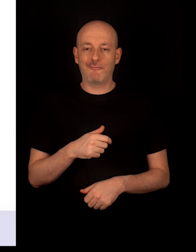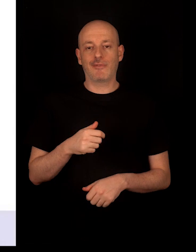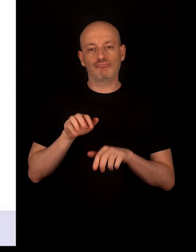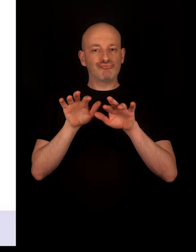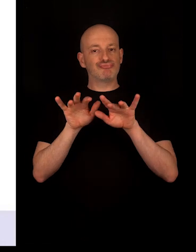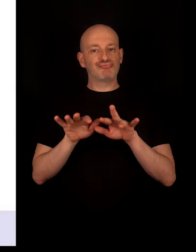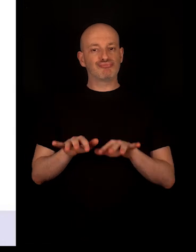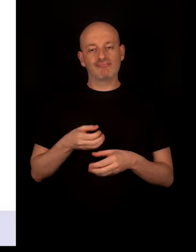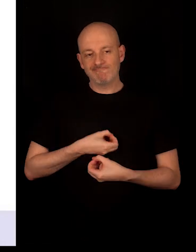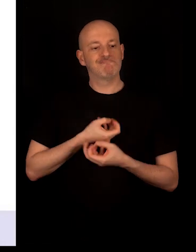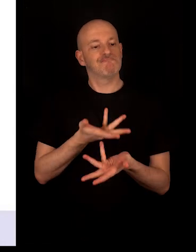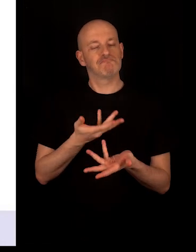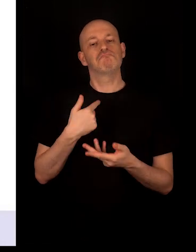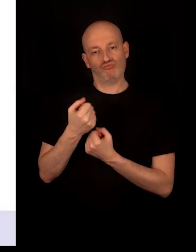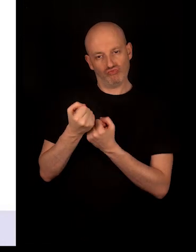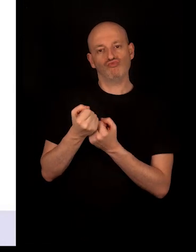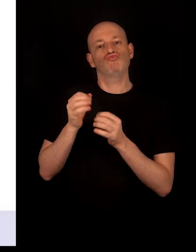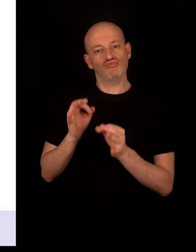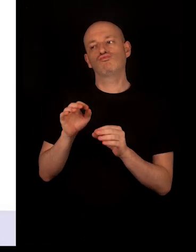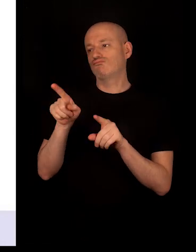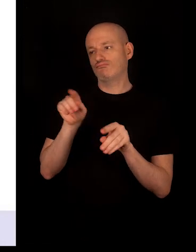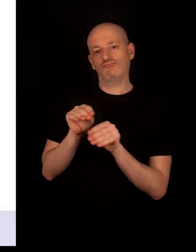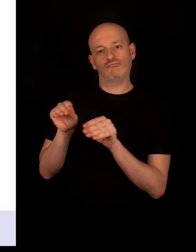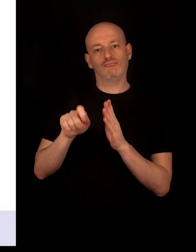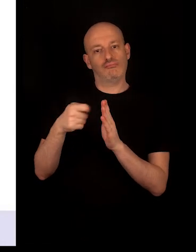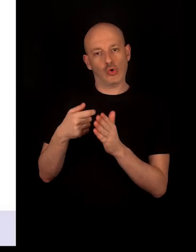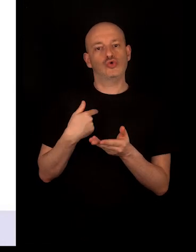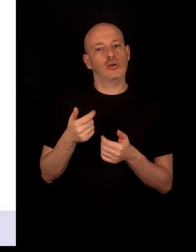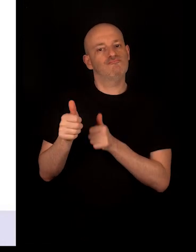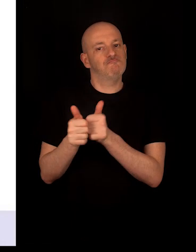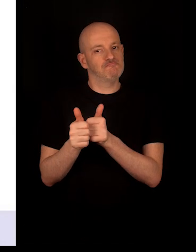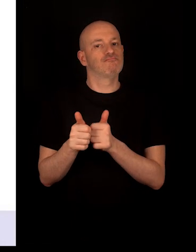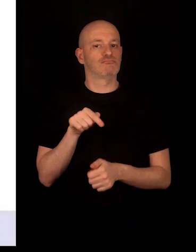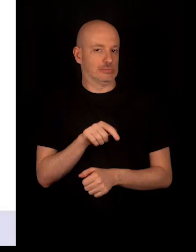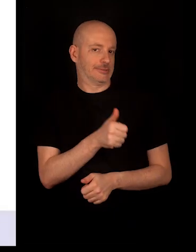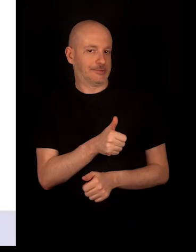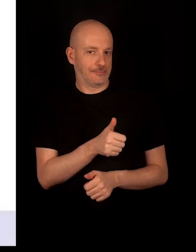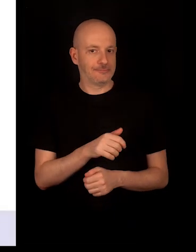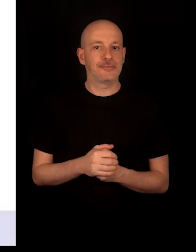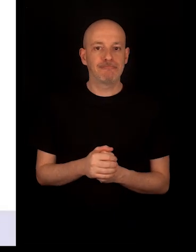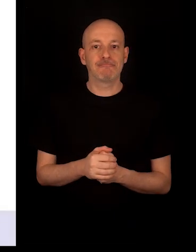confirming their support during your mobility project.